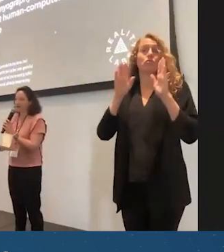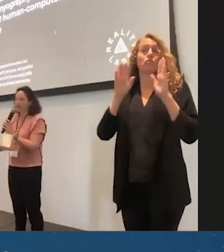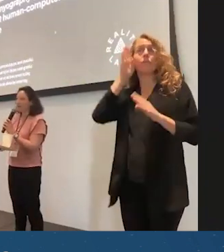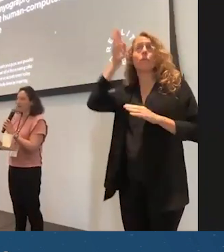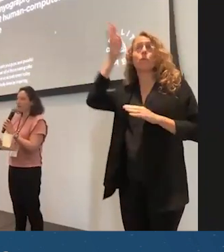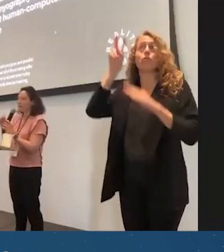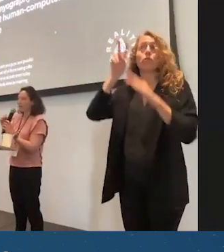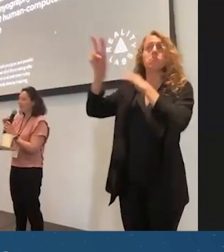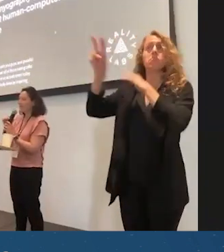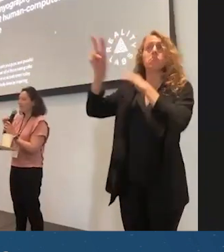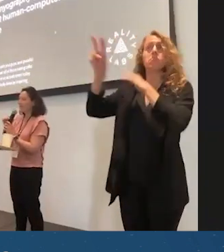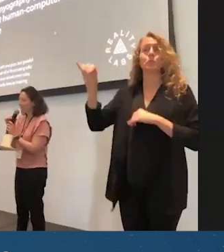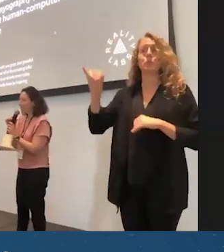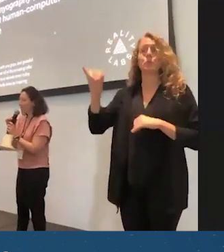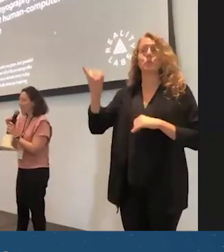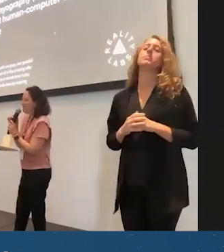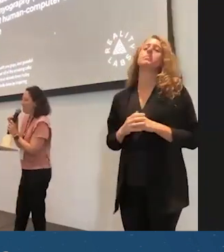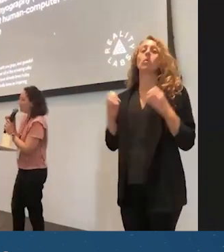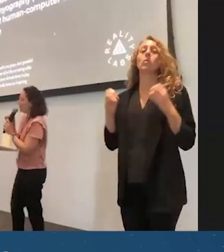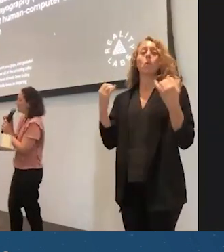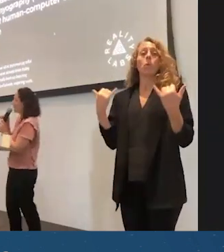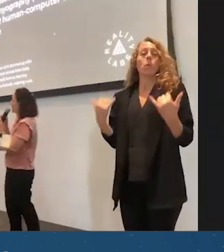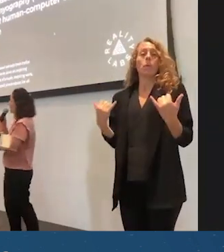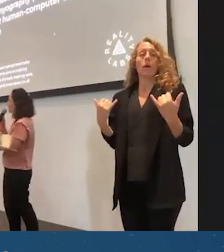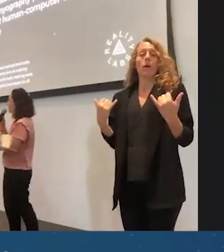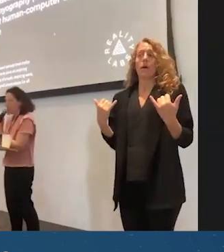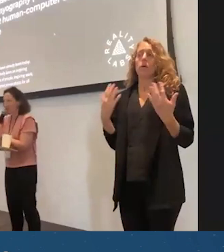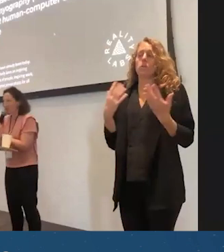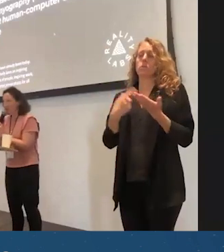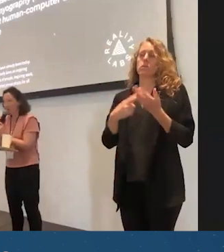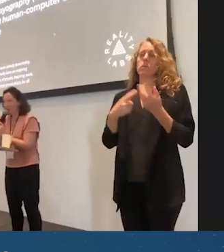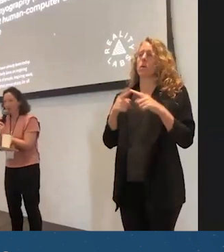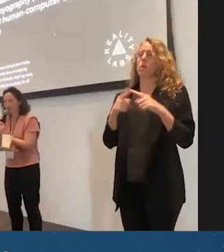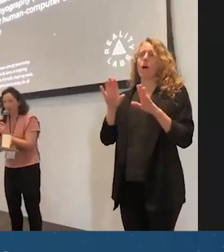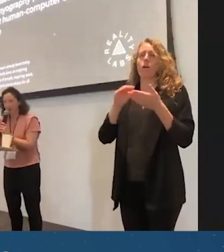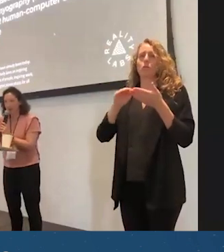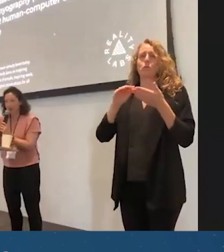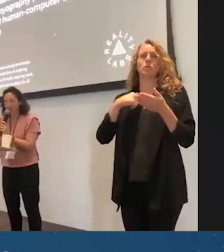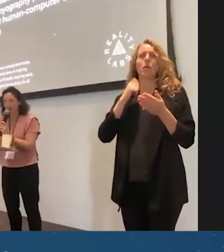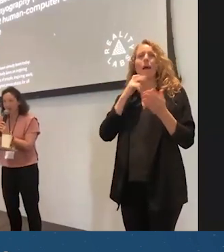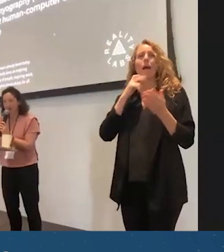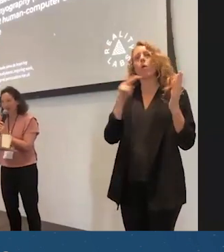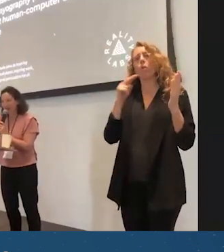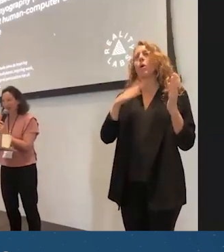So today, I'm going to speak about-- and forgive me, I'm going to refer to my notes from time to time.